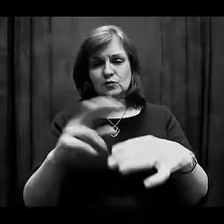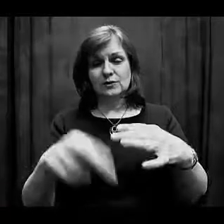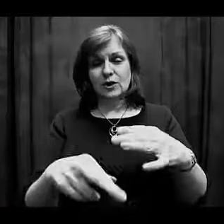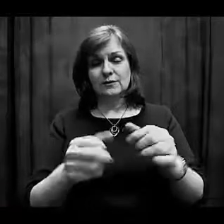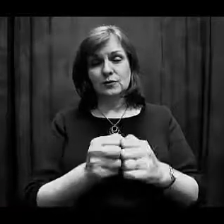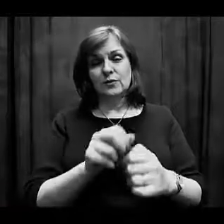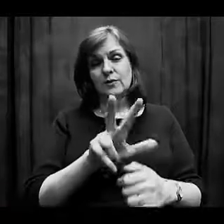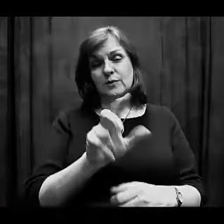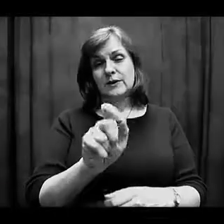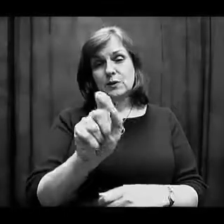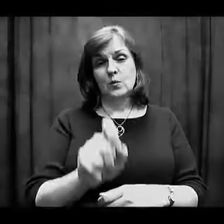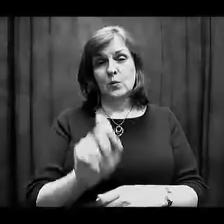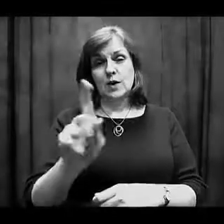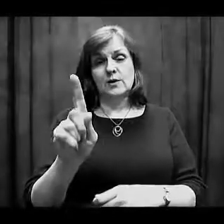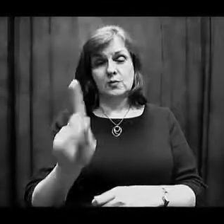to 25%